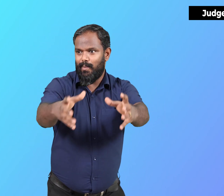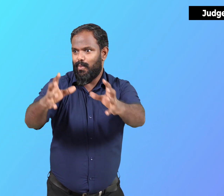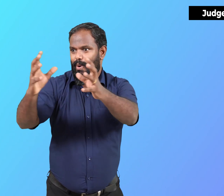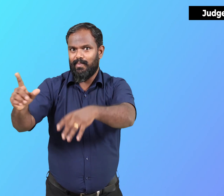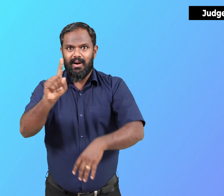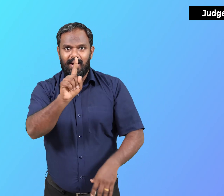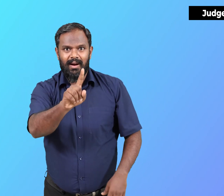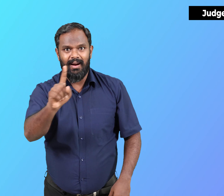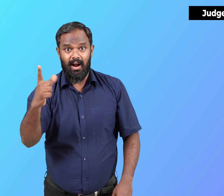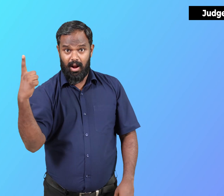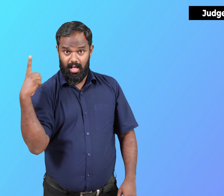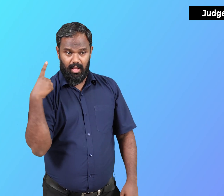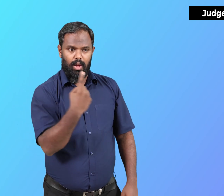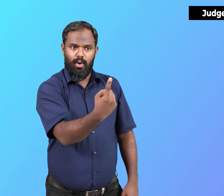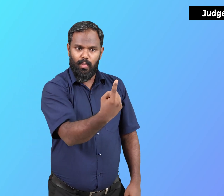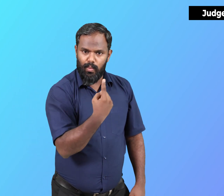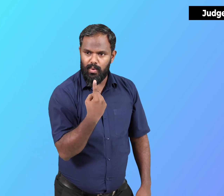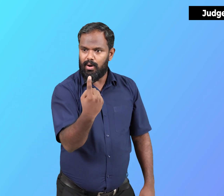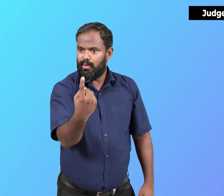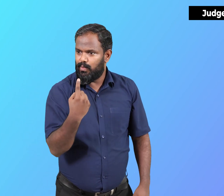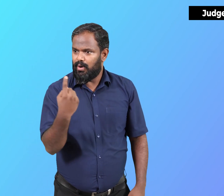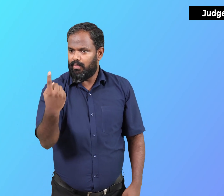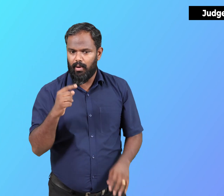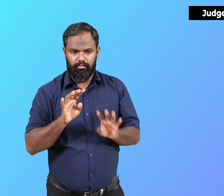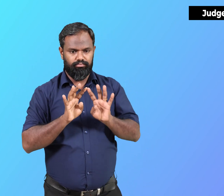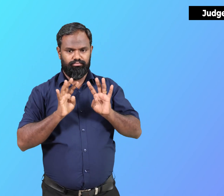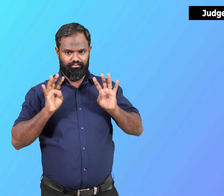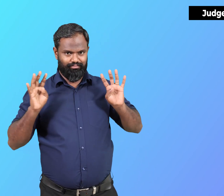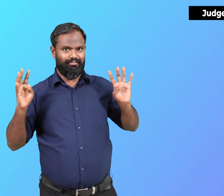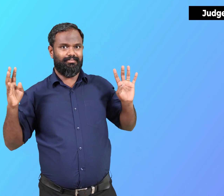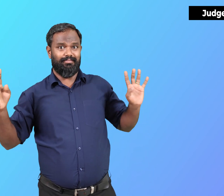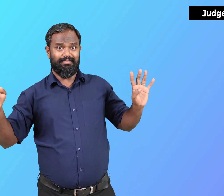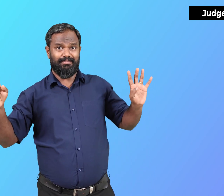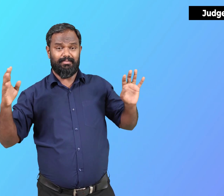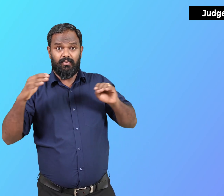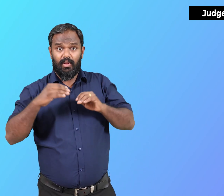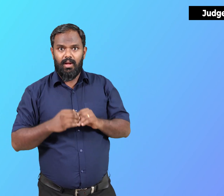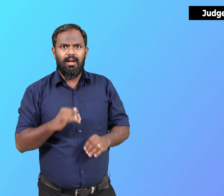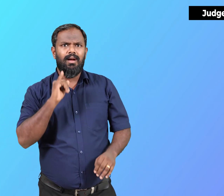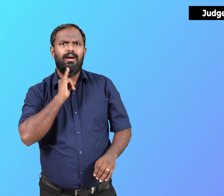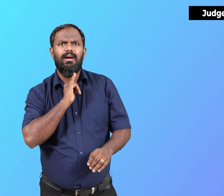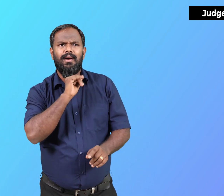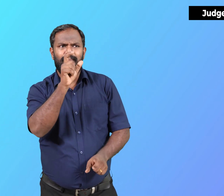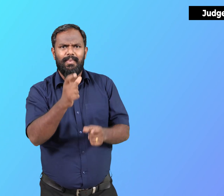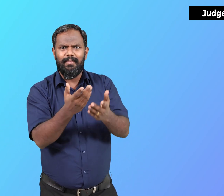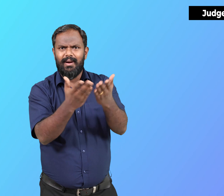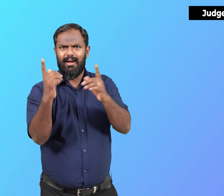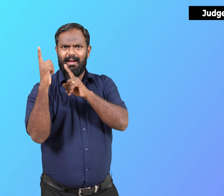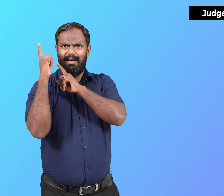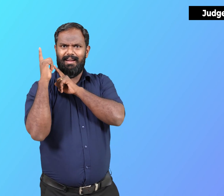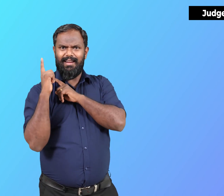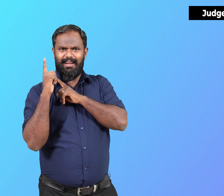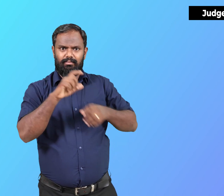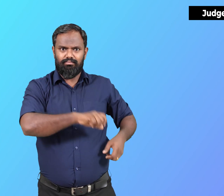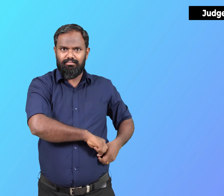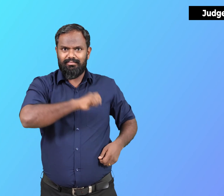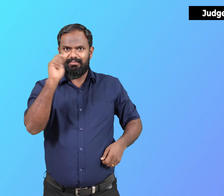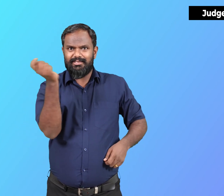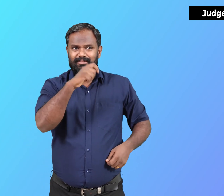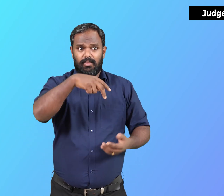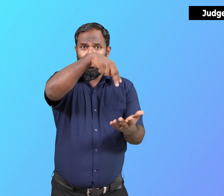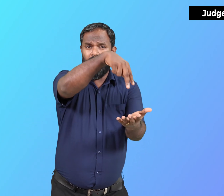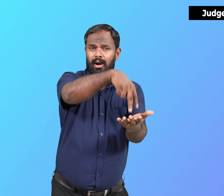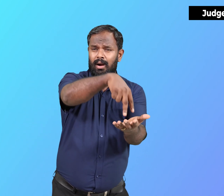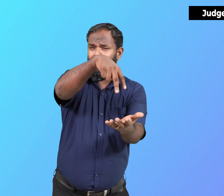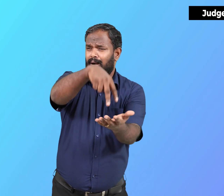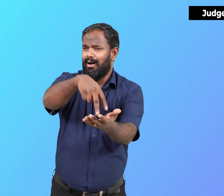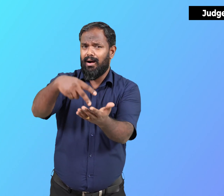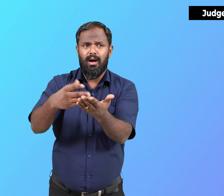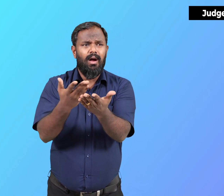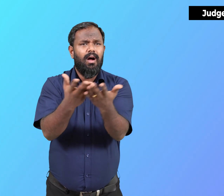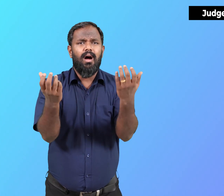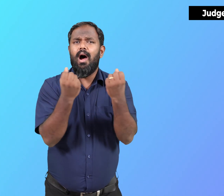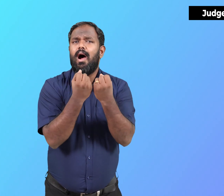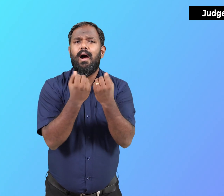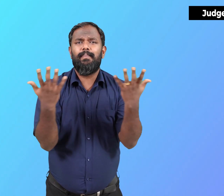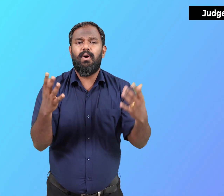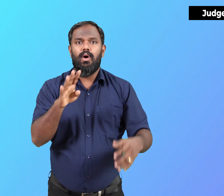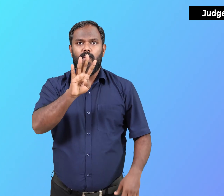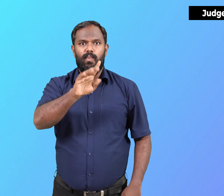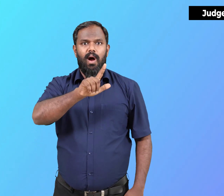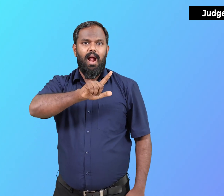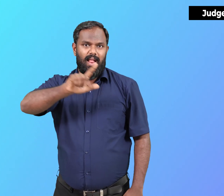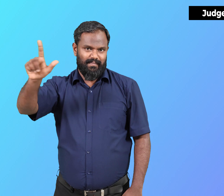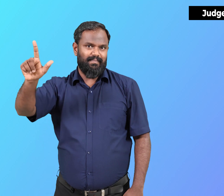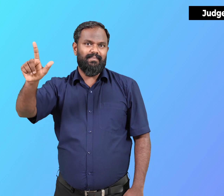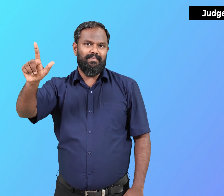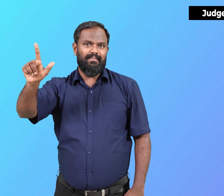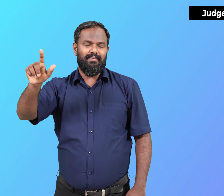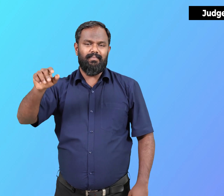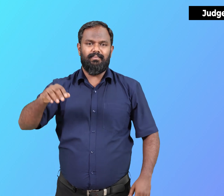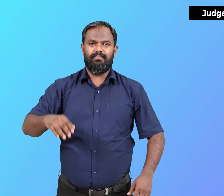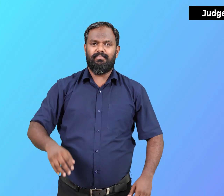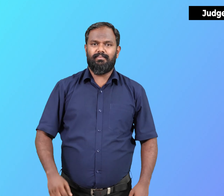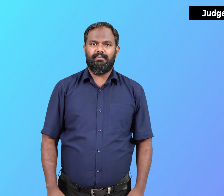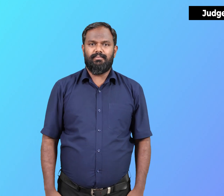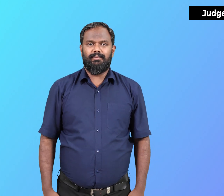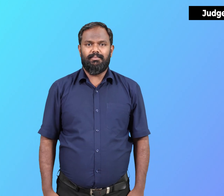The leaders of all the tribes of Israel were there. They took their places in the public meeting of God’s people. There were 400,000 soldiers with swords in that place.